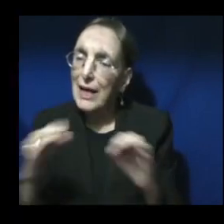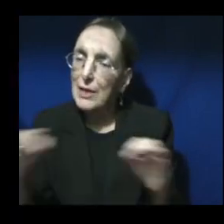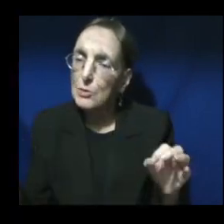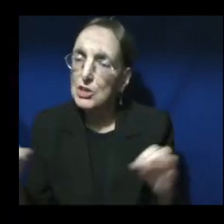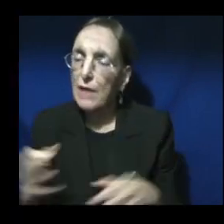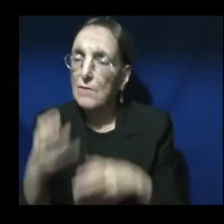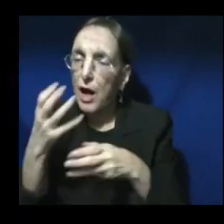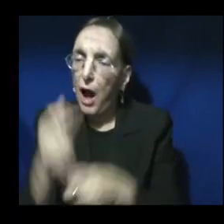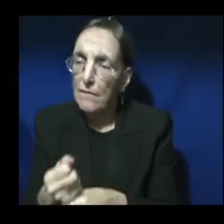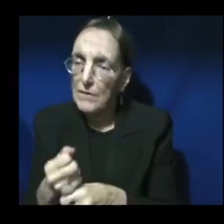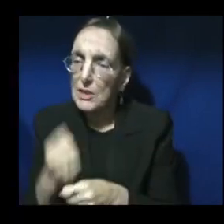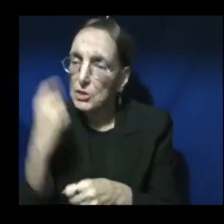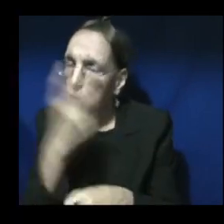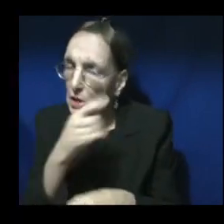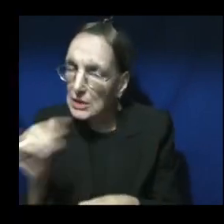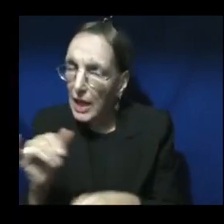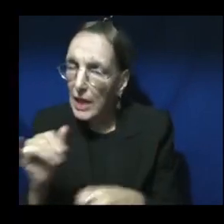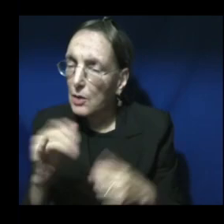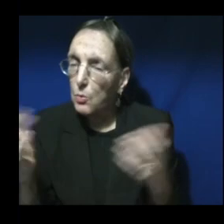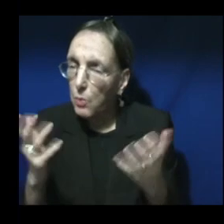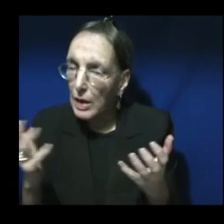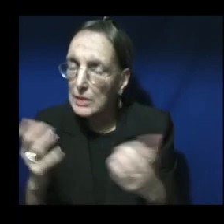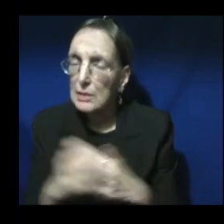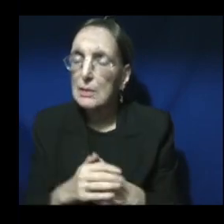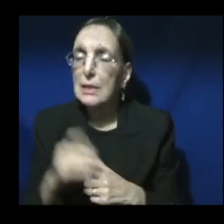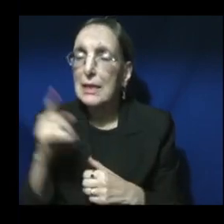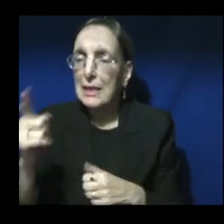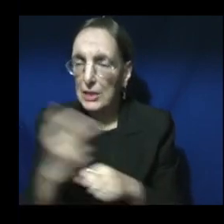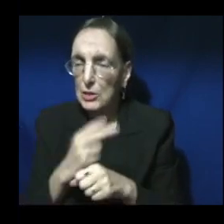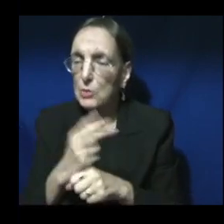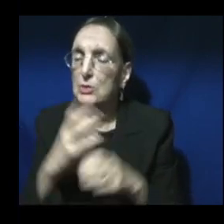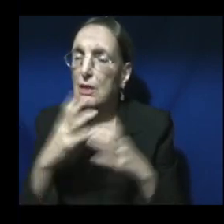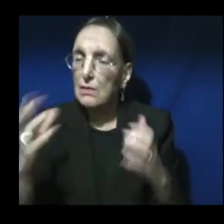language of confidence? Well, he uses a lot of words like definitely, clearly, obviously,